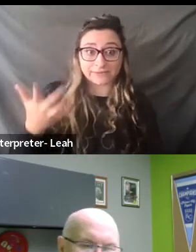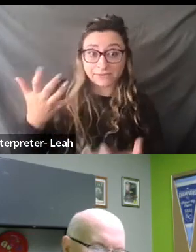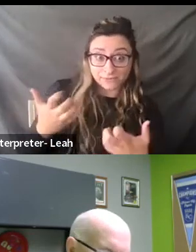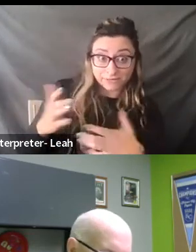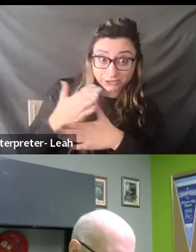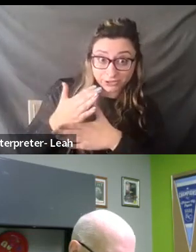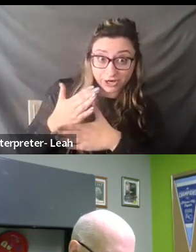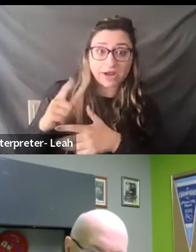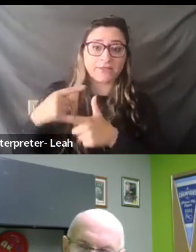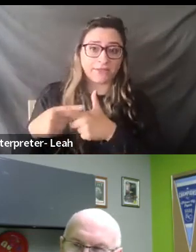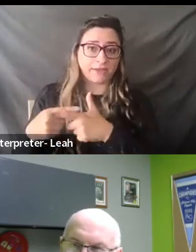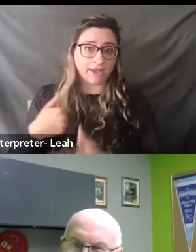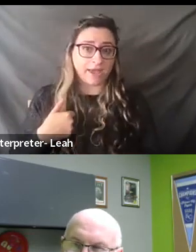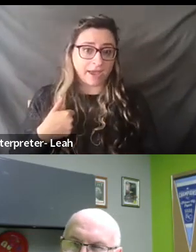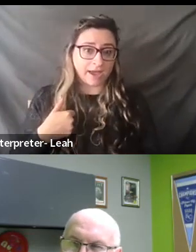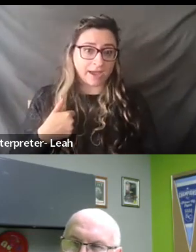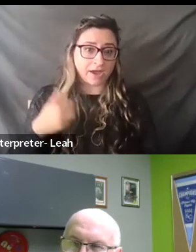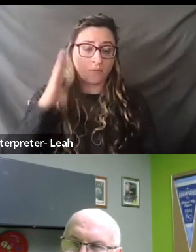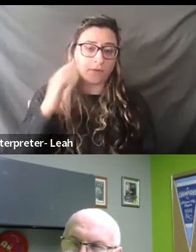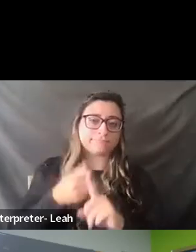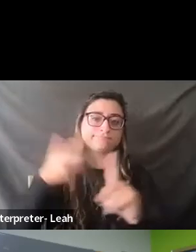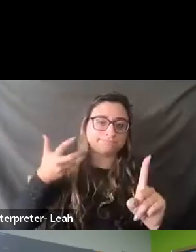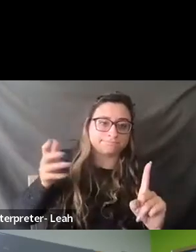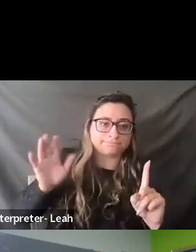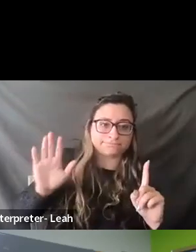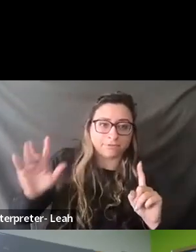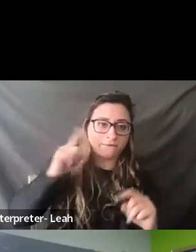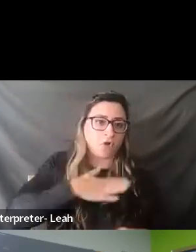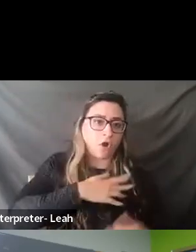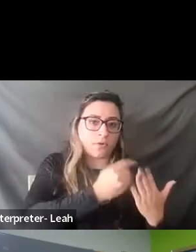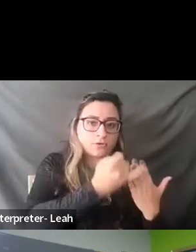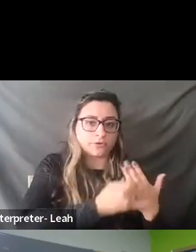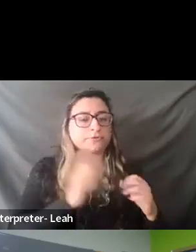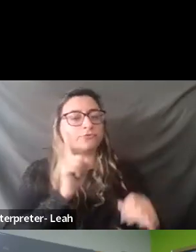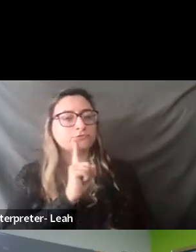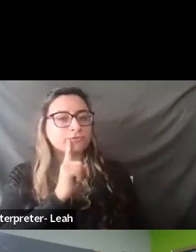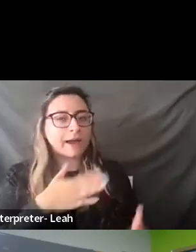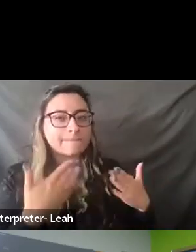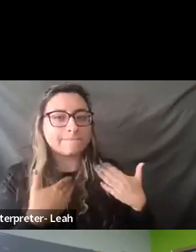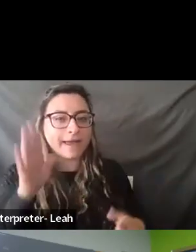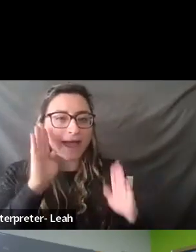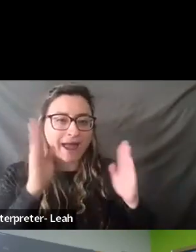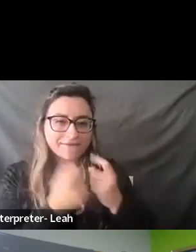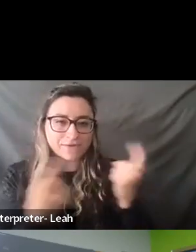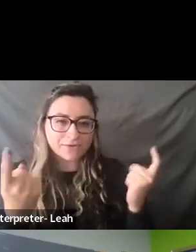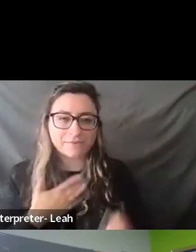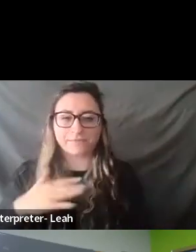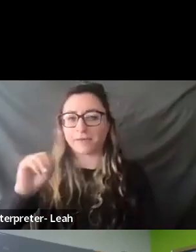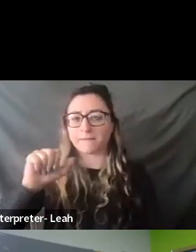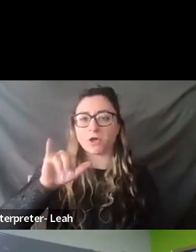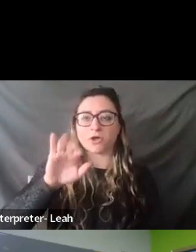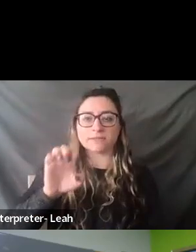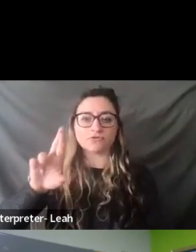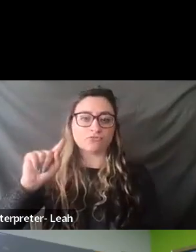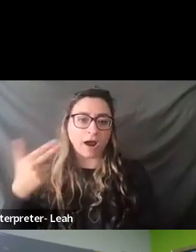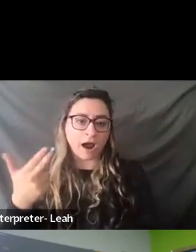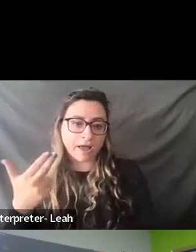I would like to pass to Marcie and Dawn to share on the World Institute on Disability and the project they have had throughout the past several months.